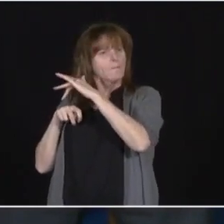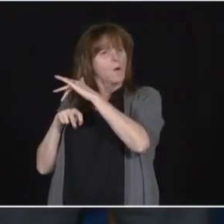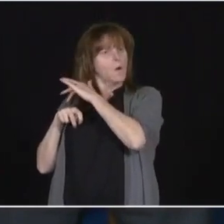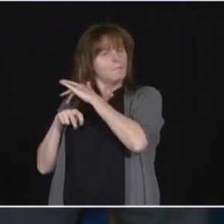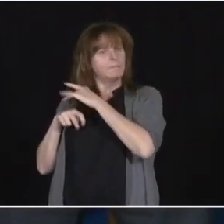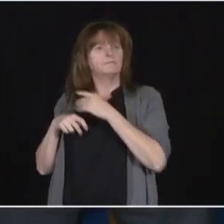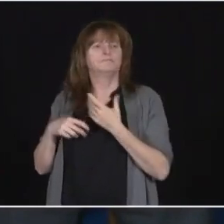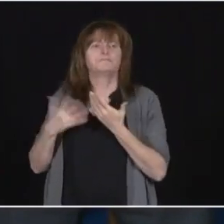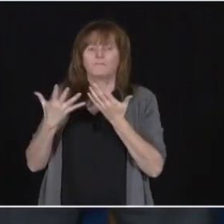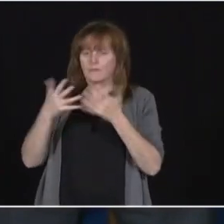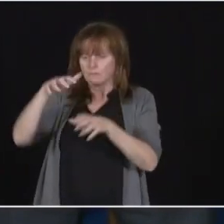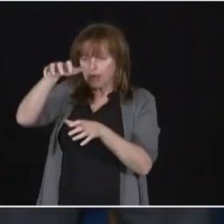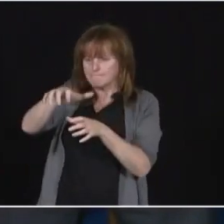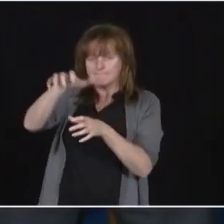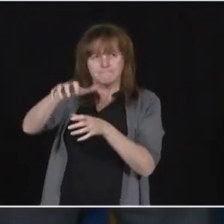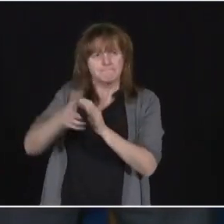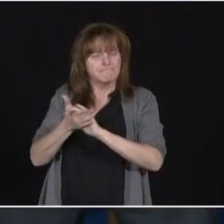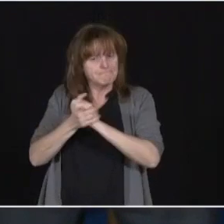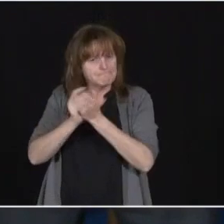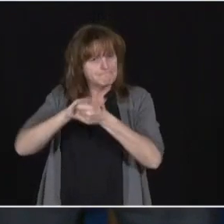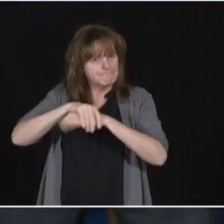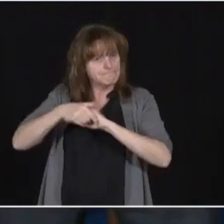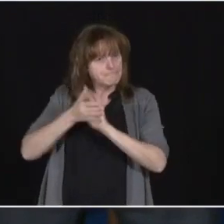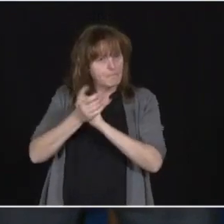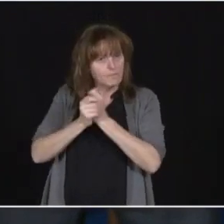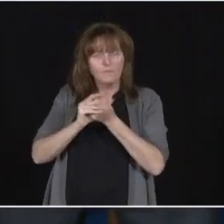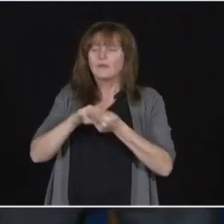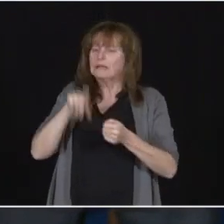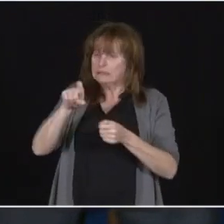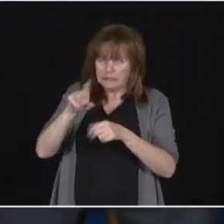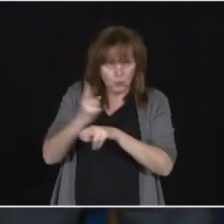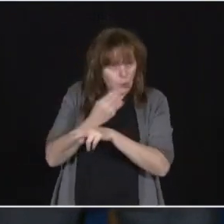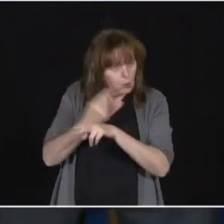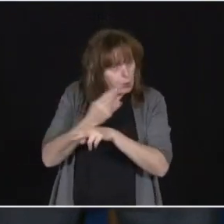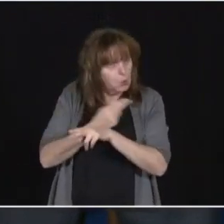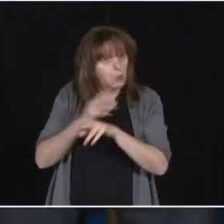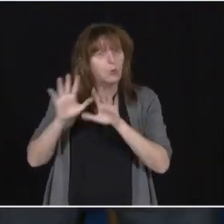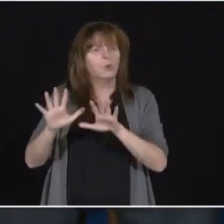Implement engineering controls like plexiglass barriers between drivers and passengers and enhanced cleaning of high touch areas.